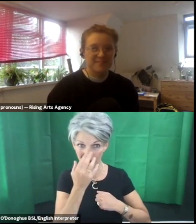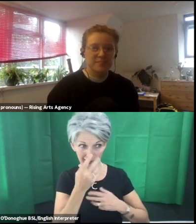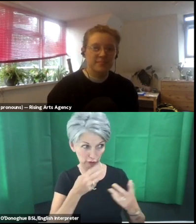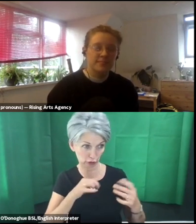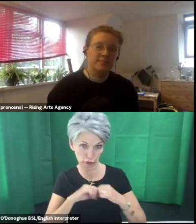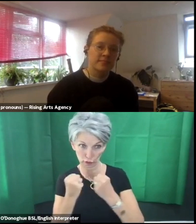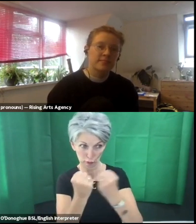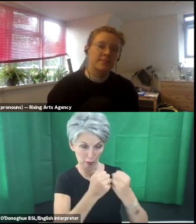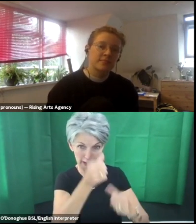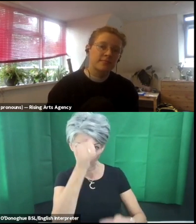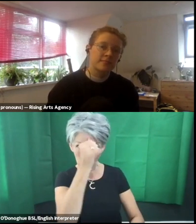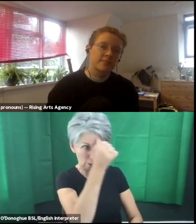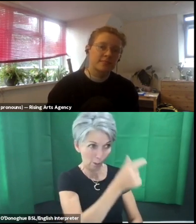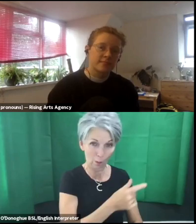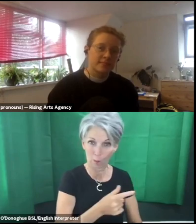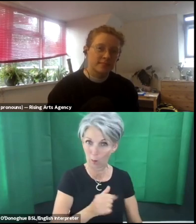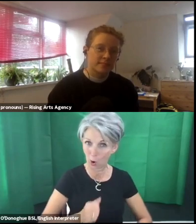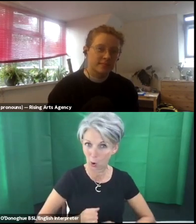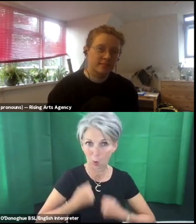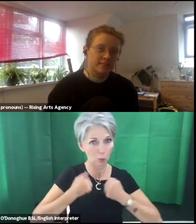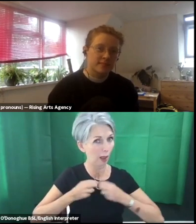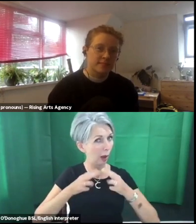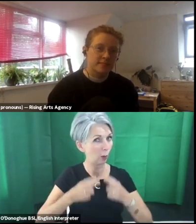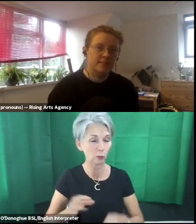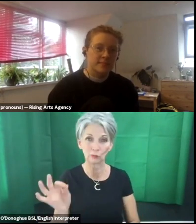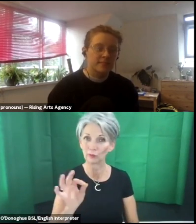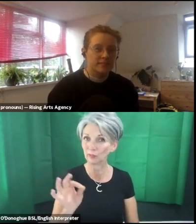And unless we're lucky enough to have parents that are going to buy us